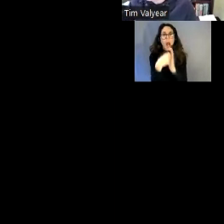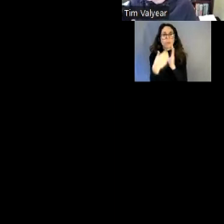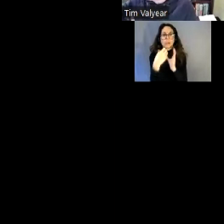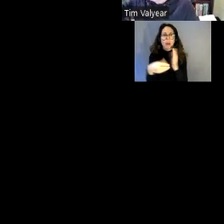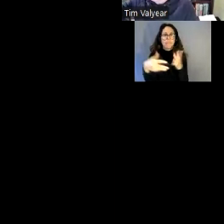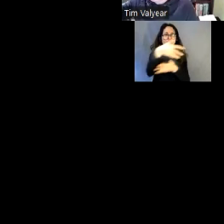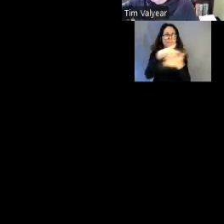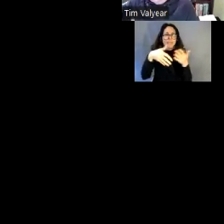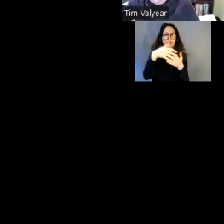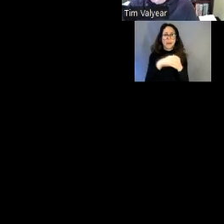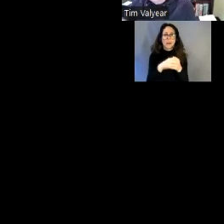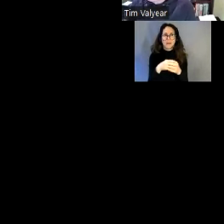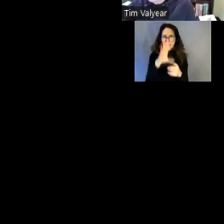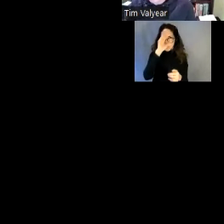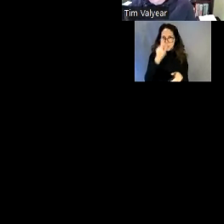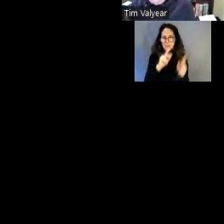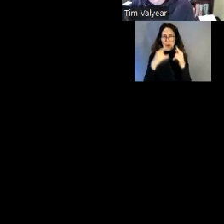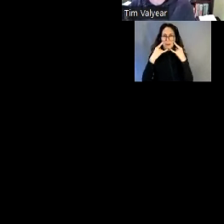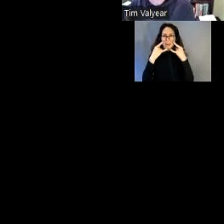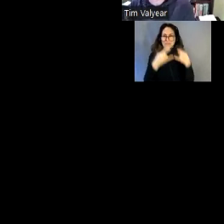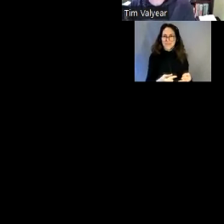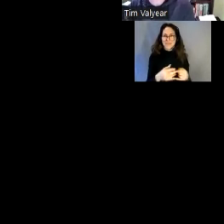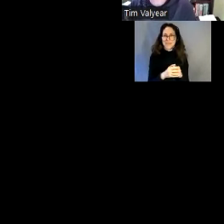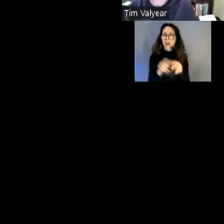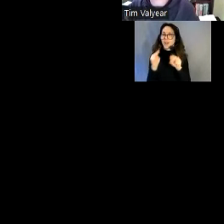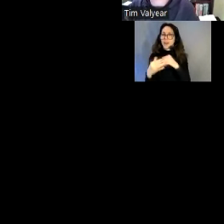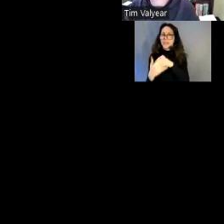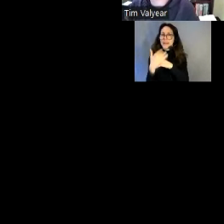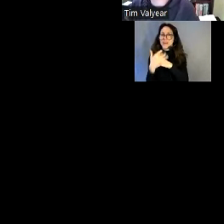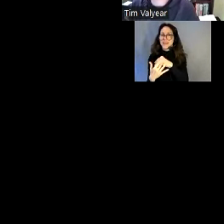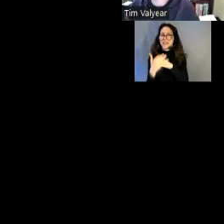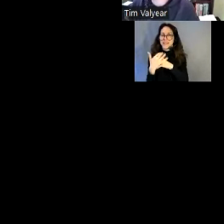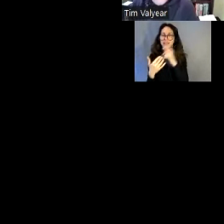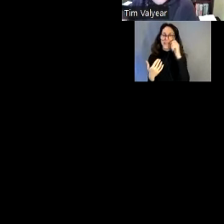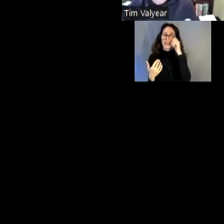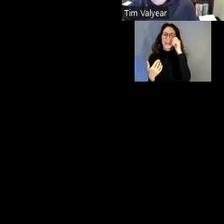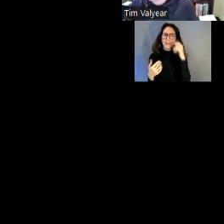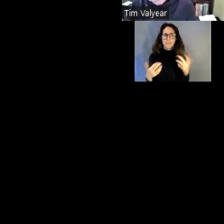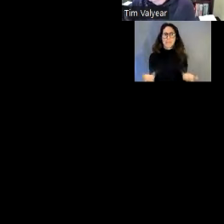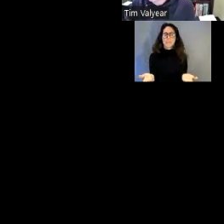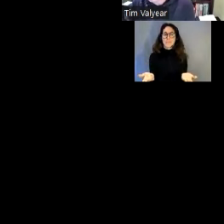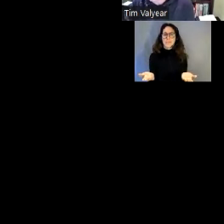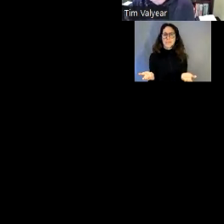receiving services, you know , if people are out in the public. And we know that the masks, people will stop